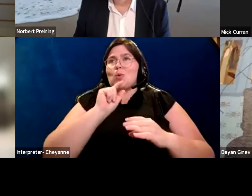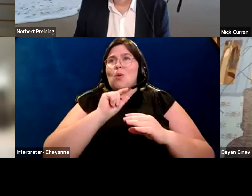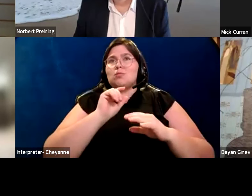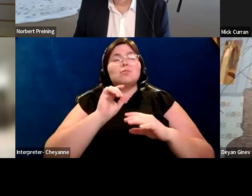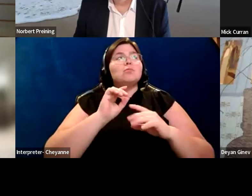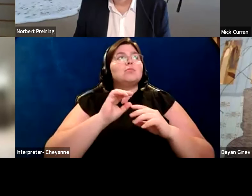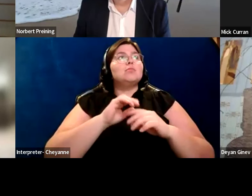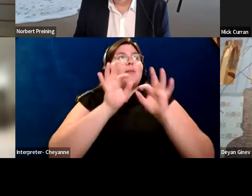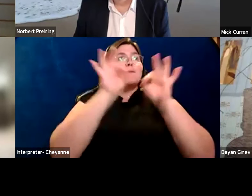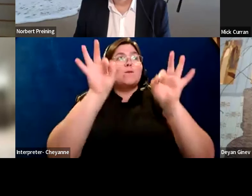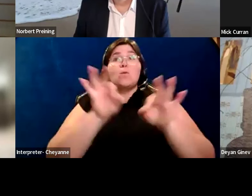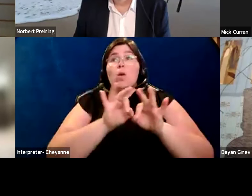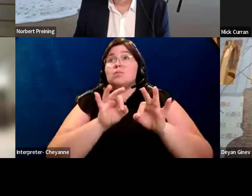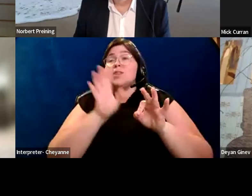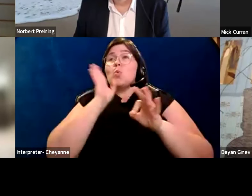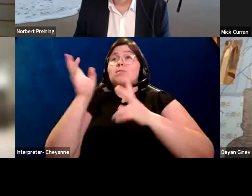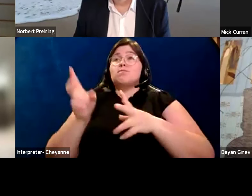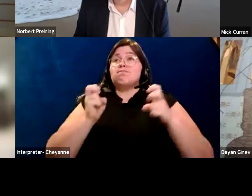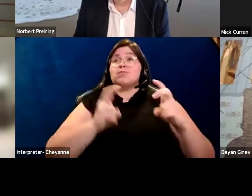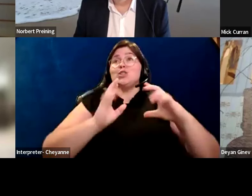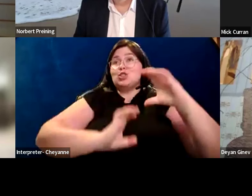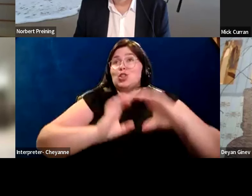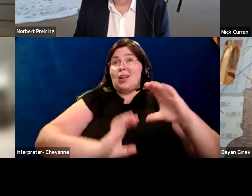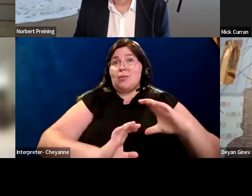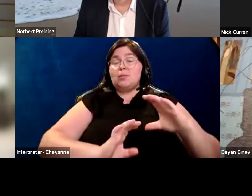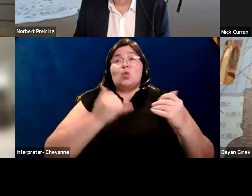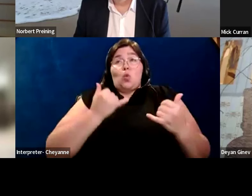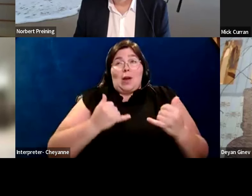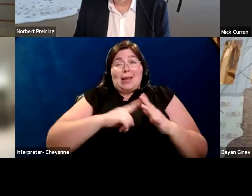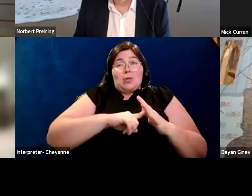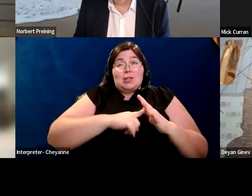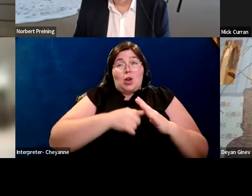so you can access it. We're just going to use the chat a little bit here in the beginning to share a few links.